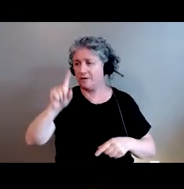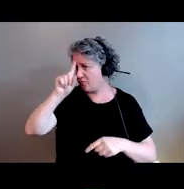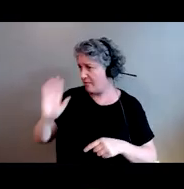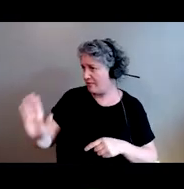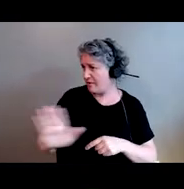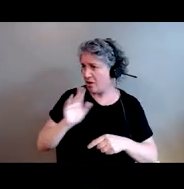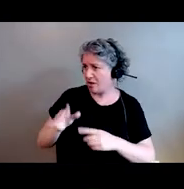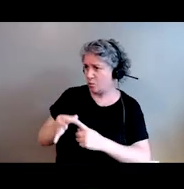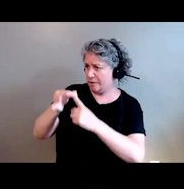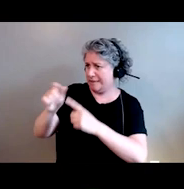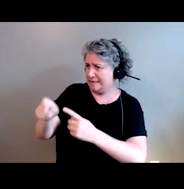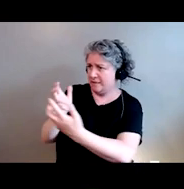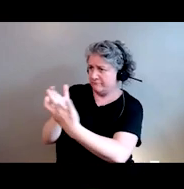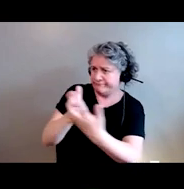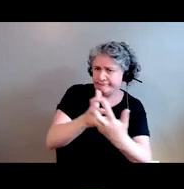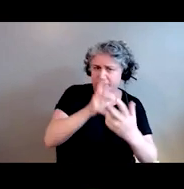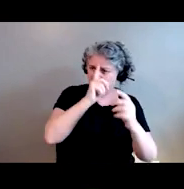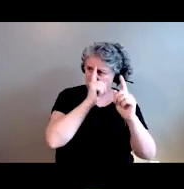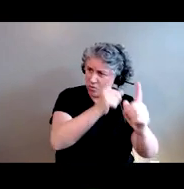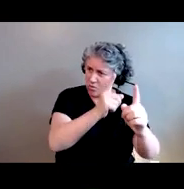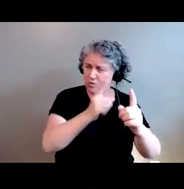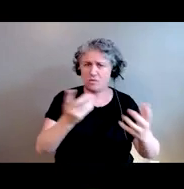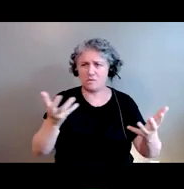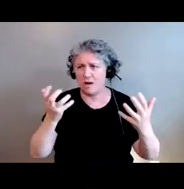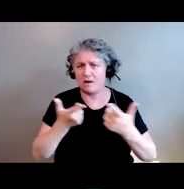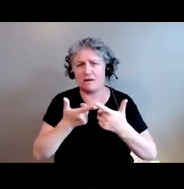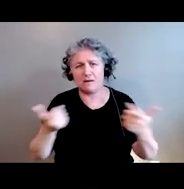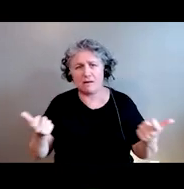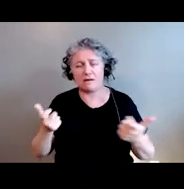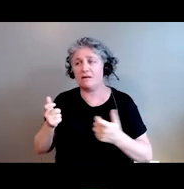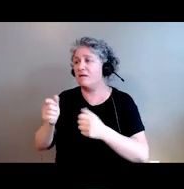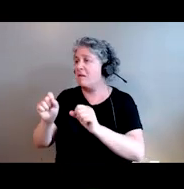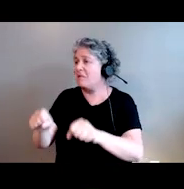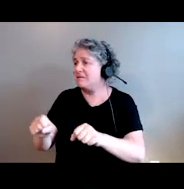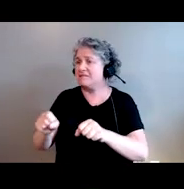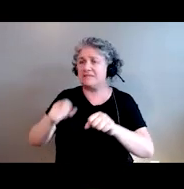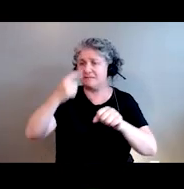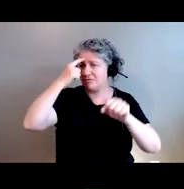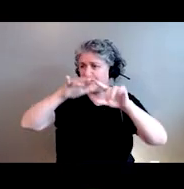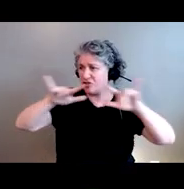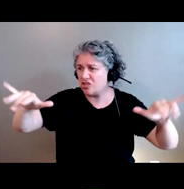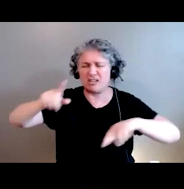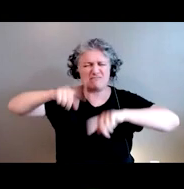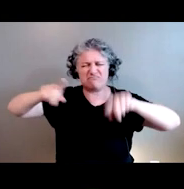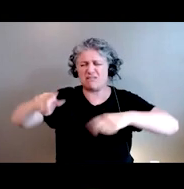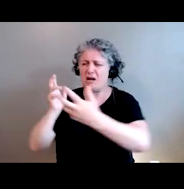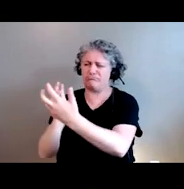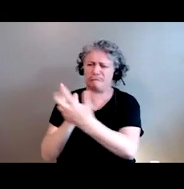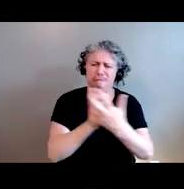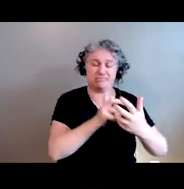The photo in this, in this slide. Because of a lady again in a trail rider.